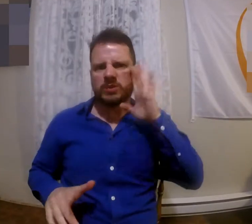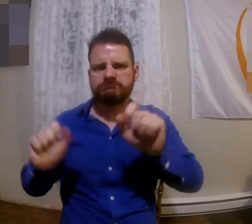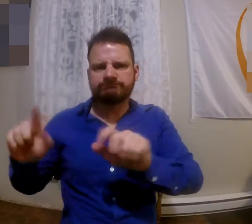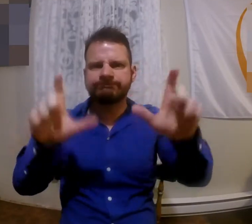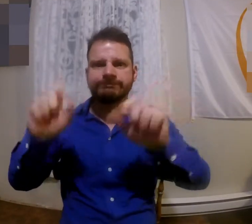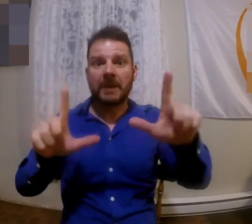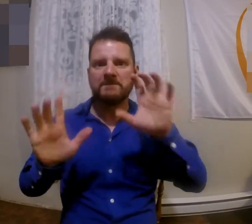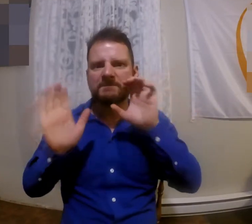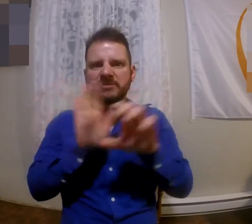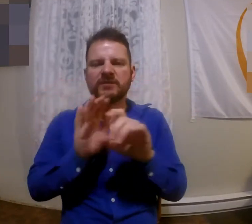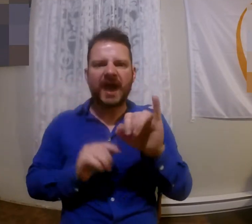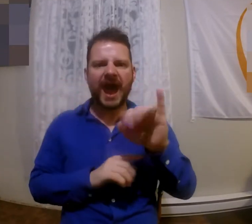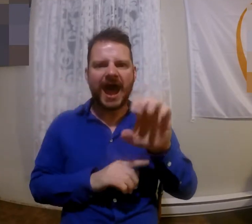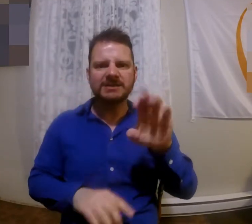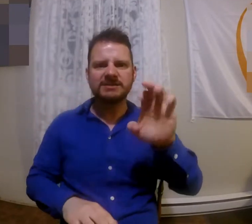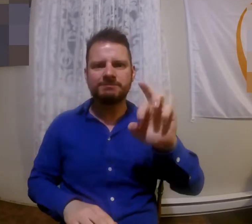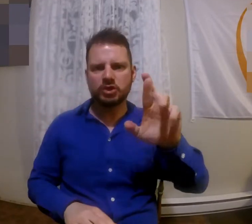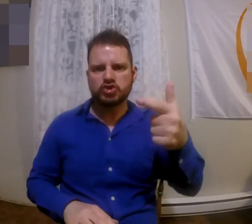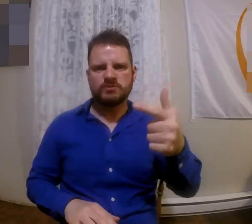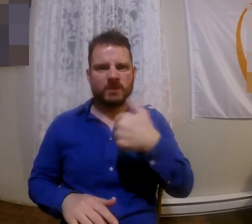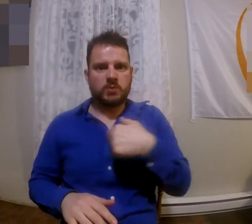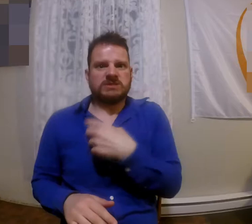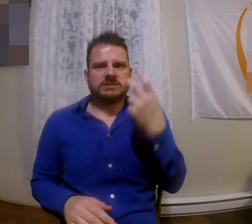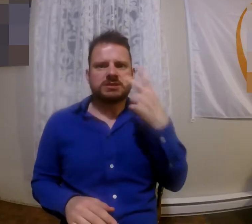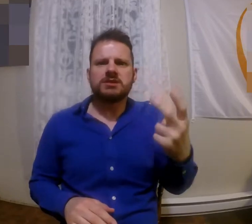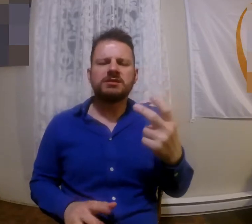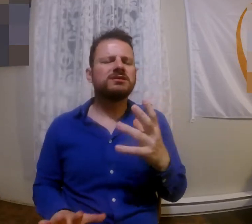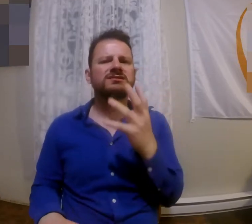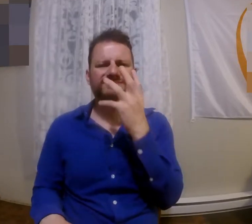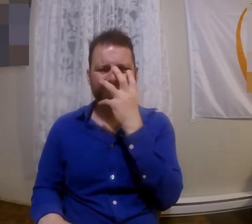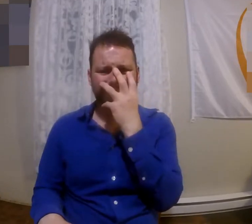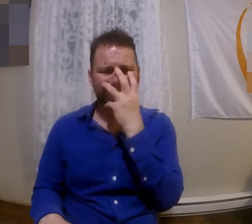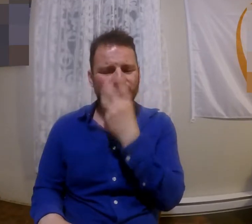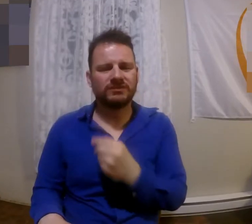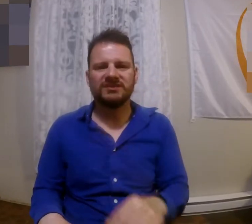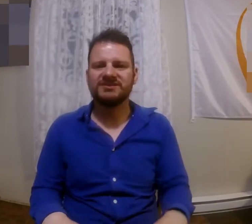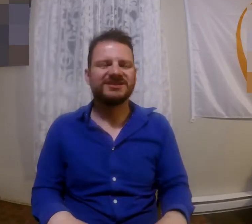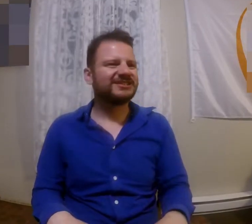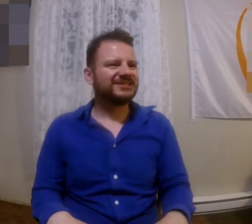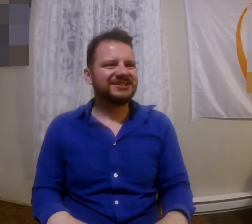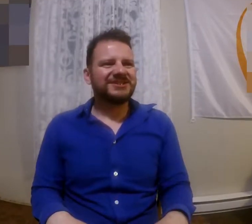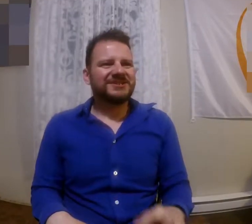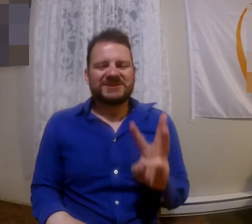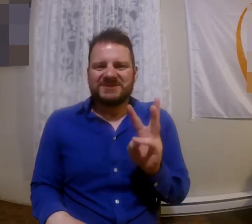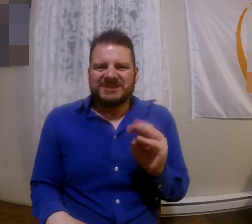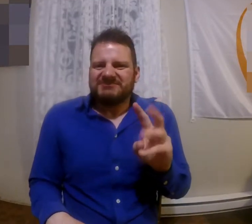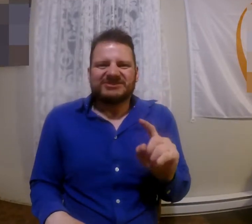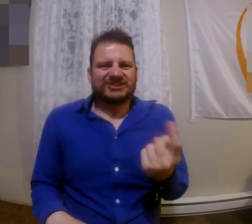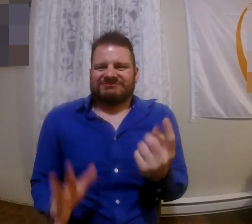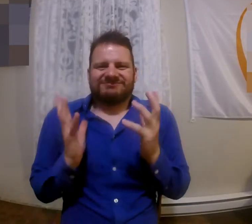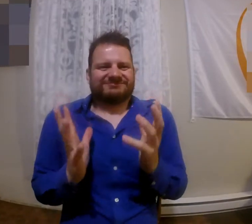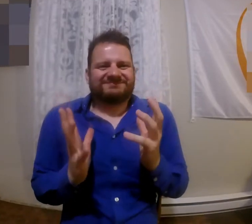I will show the photos of the iceberg we saw. It was beautiful. Just, wow...